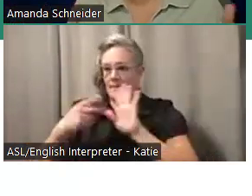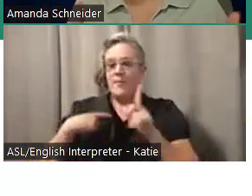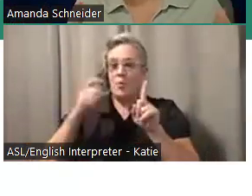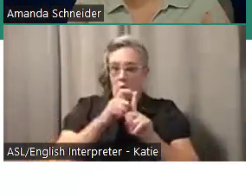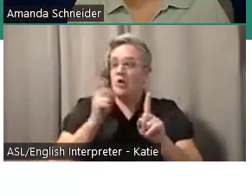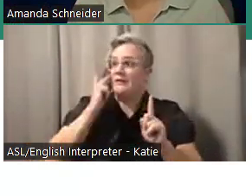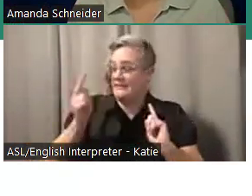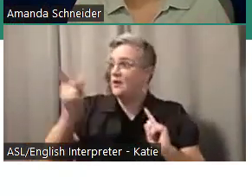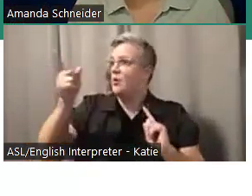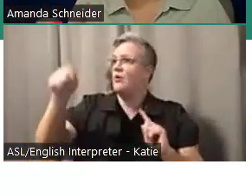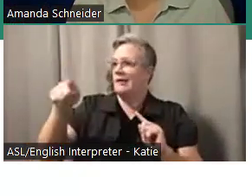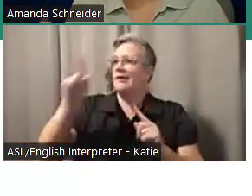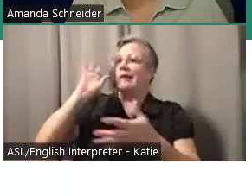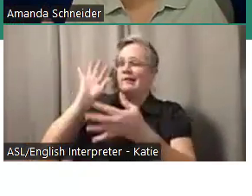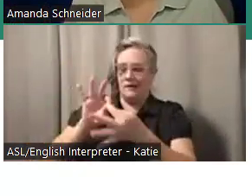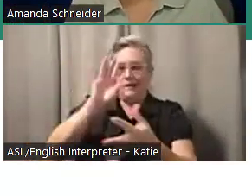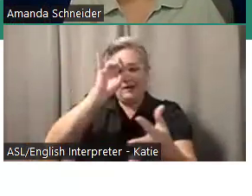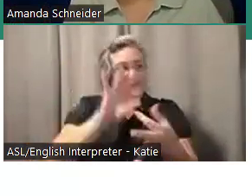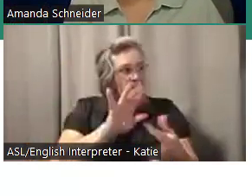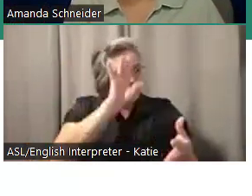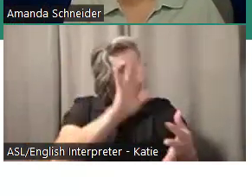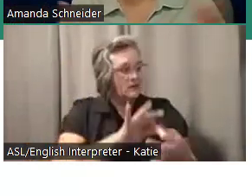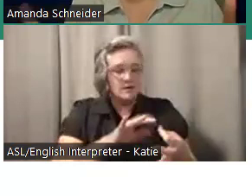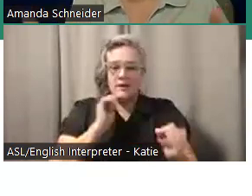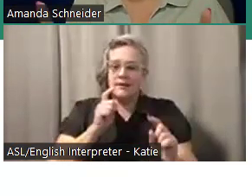opportunities for conversations or connections.